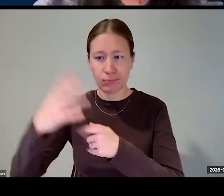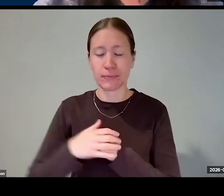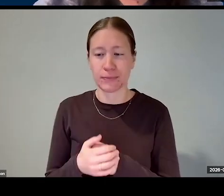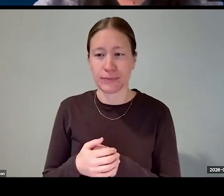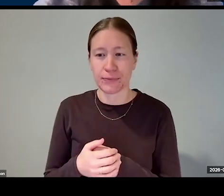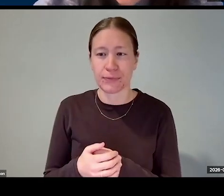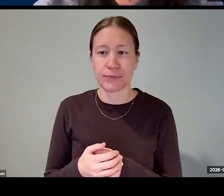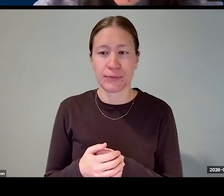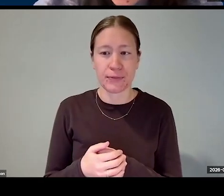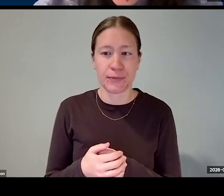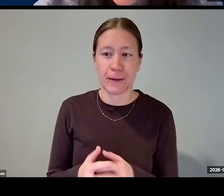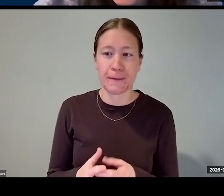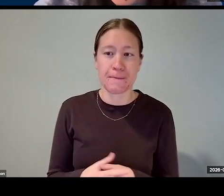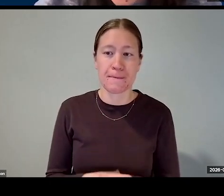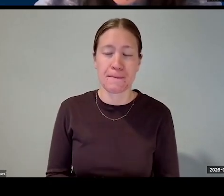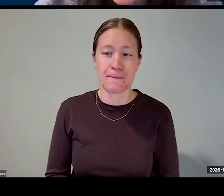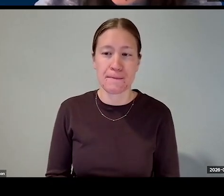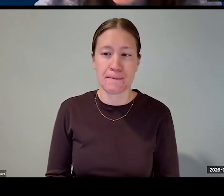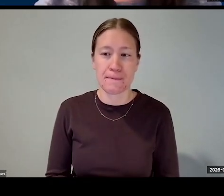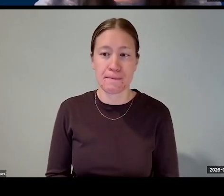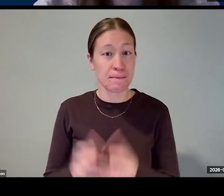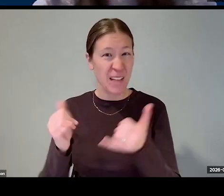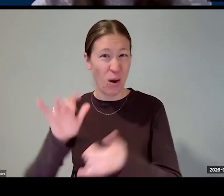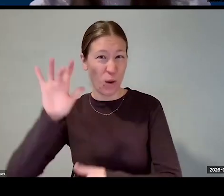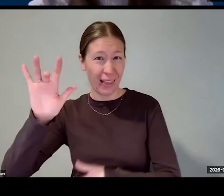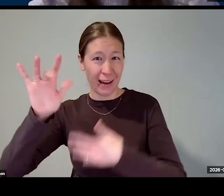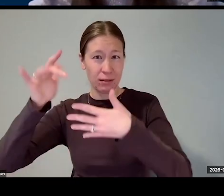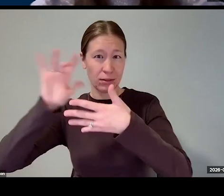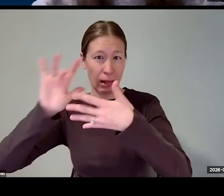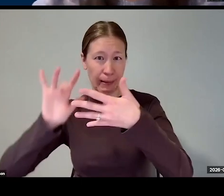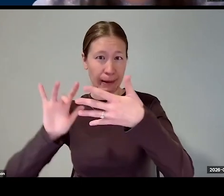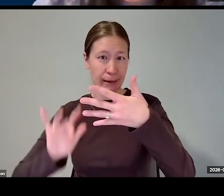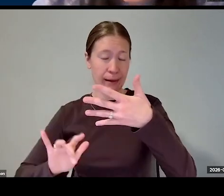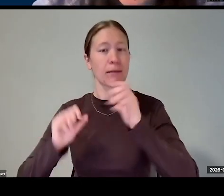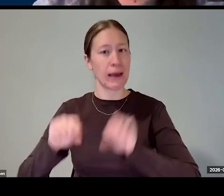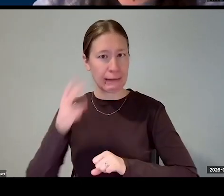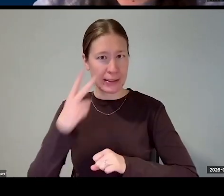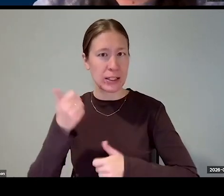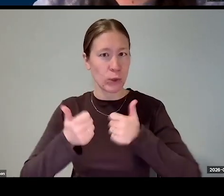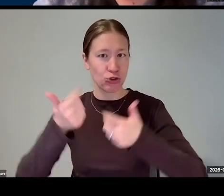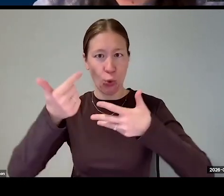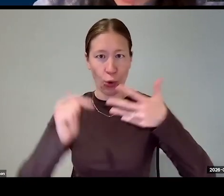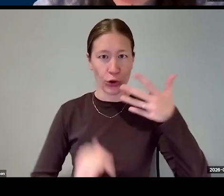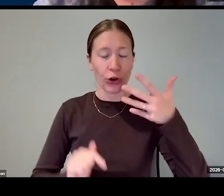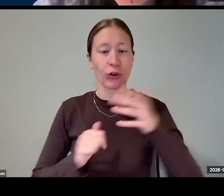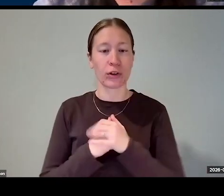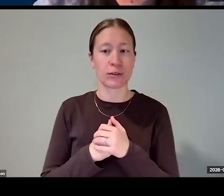and if I click through these items, I can see the order in which they have been processed.